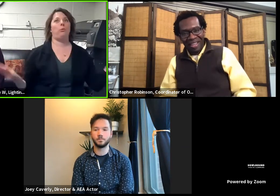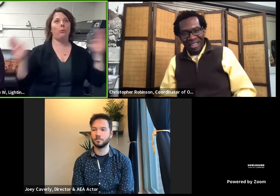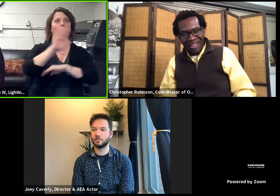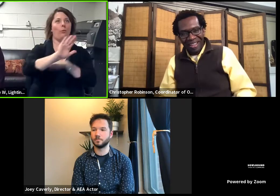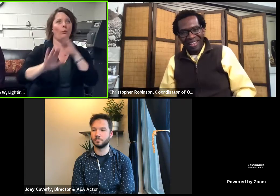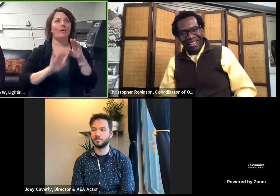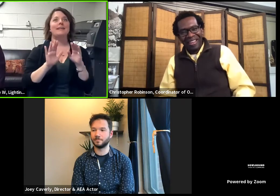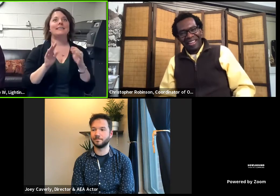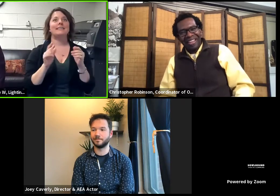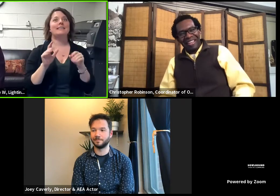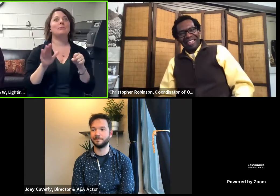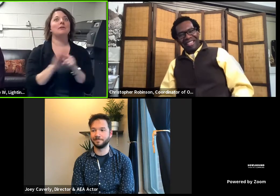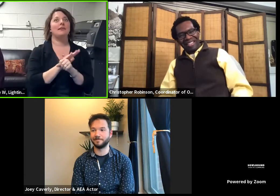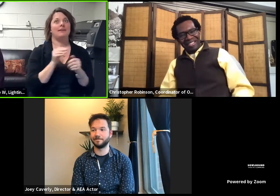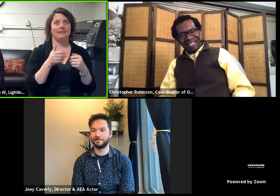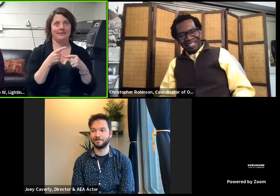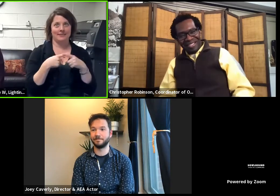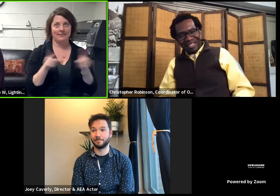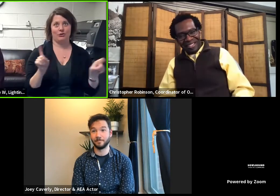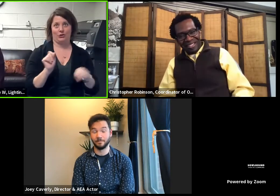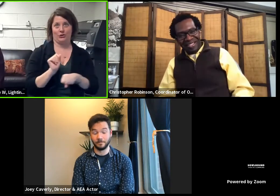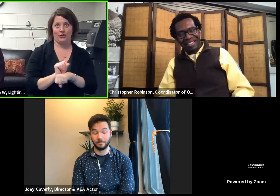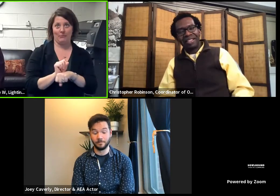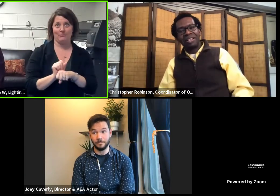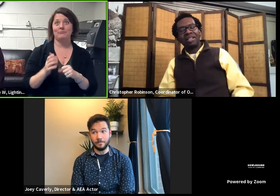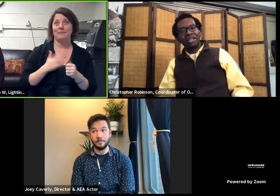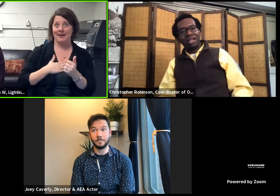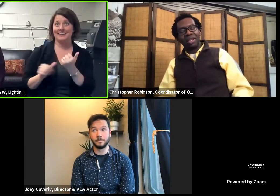And it's different.